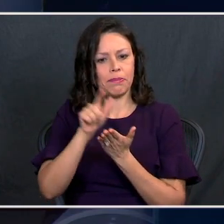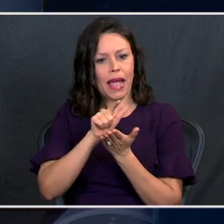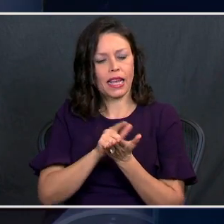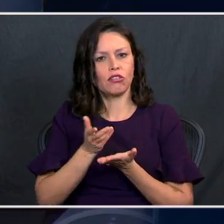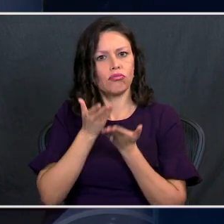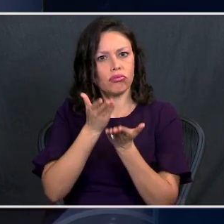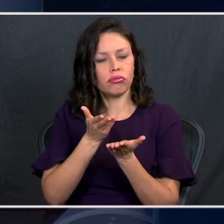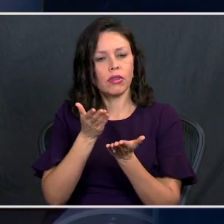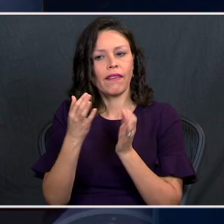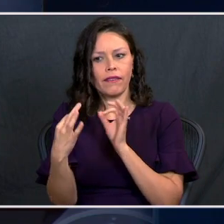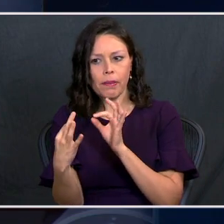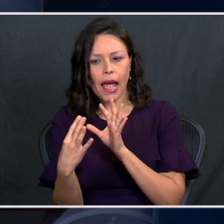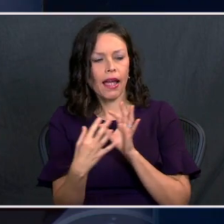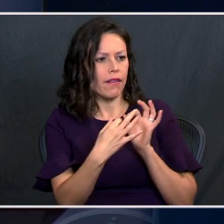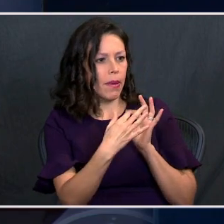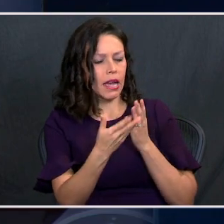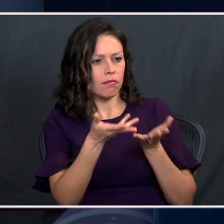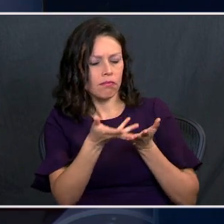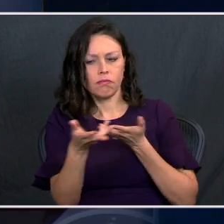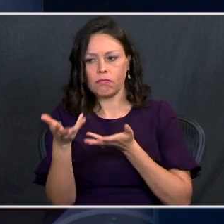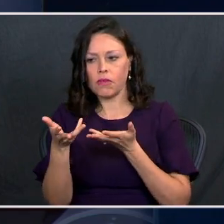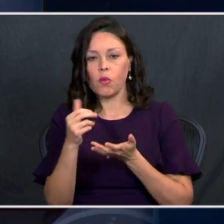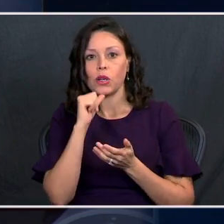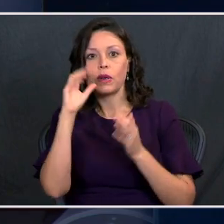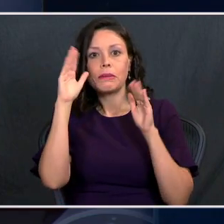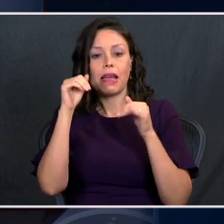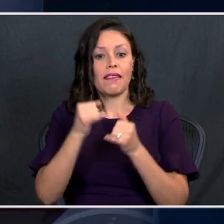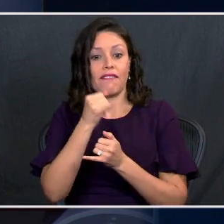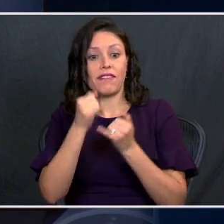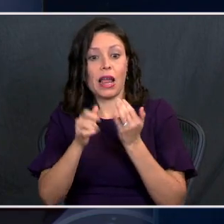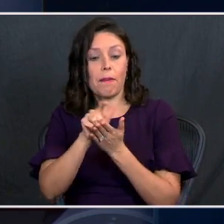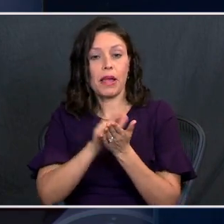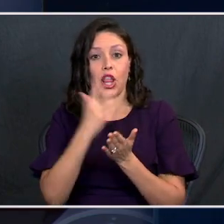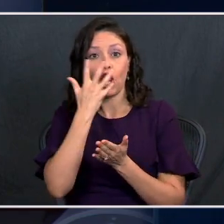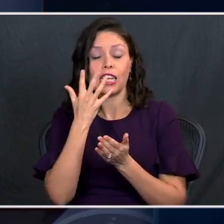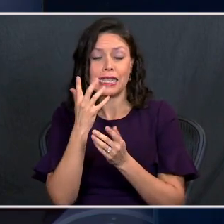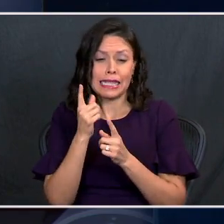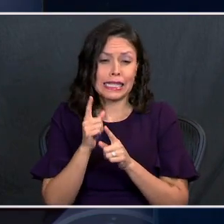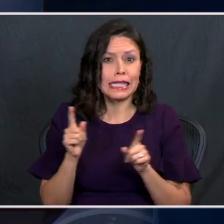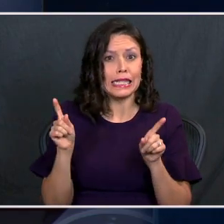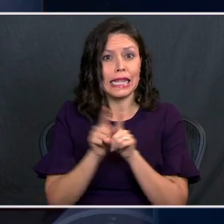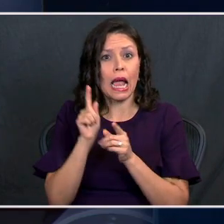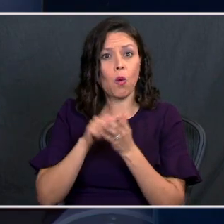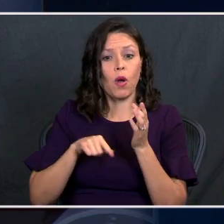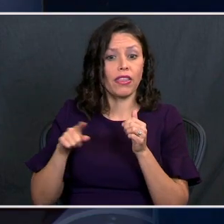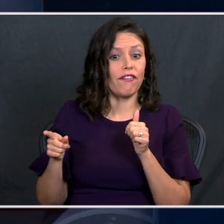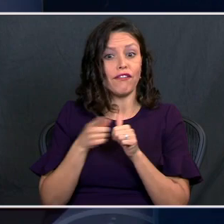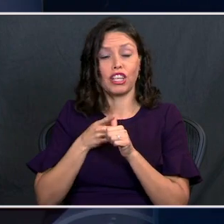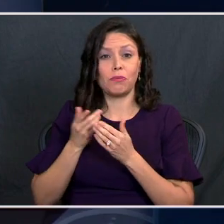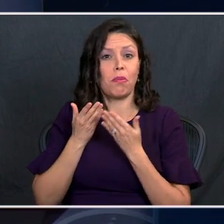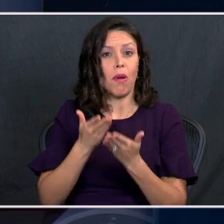We're having conversations. We don't expect the final bill to look exactly the same as the first bill he proposed.